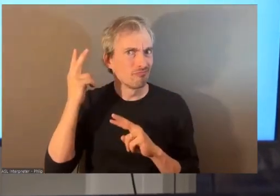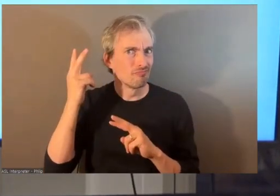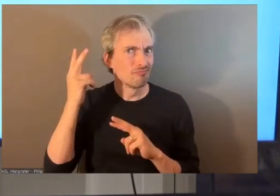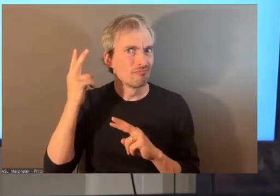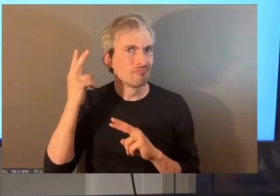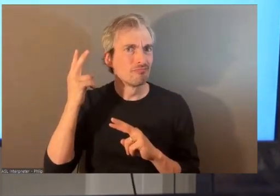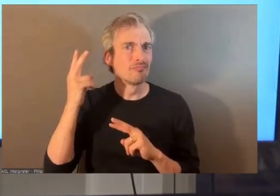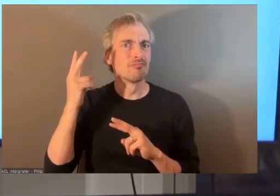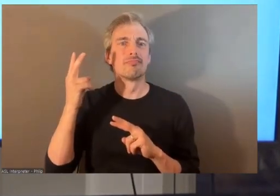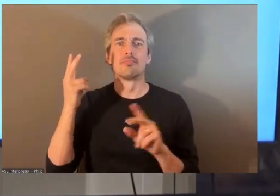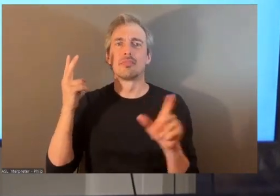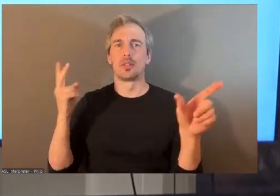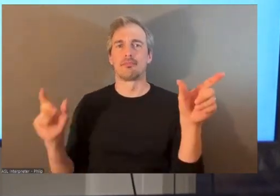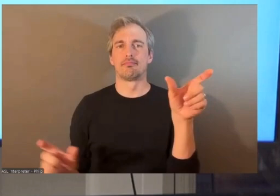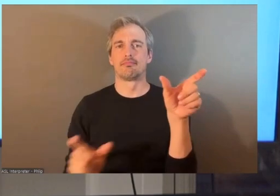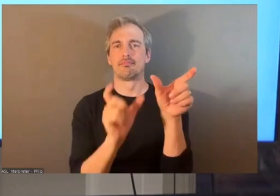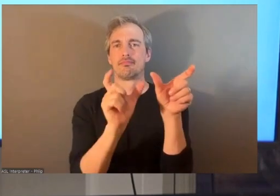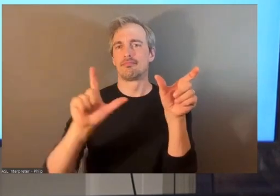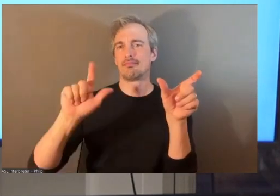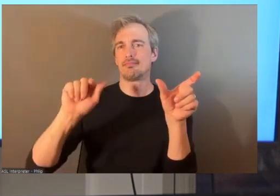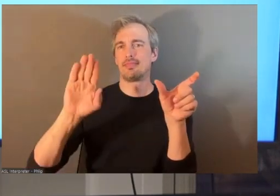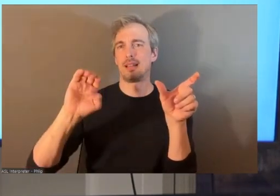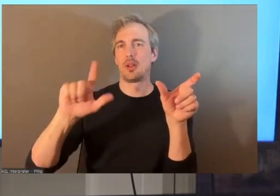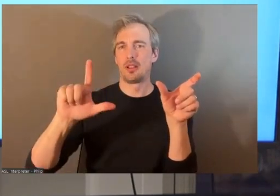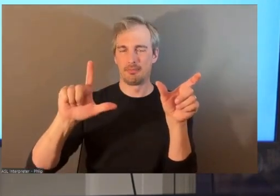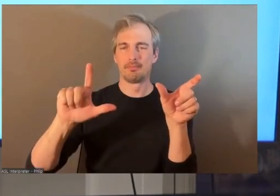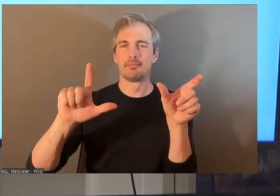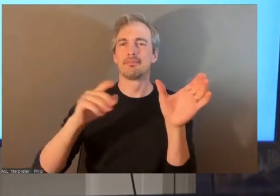we test with just go... Yeah. That was not apparent to me at all.